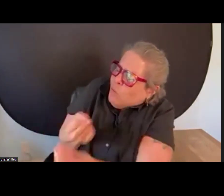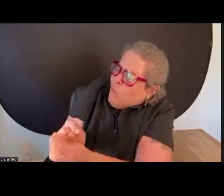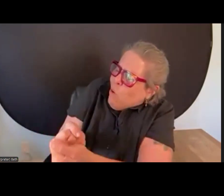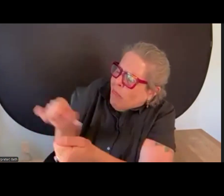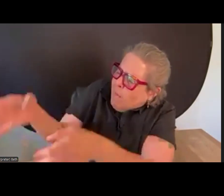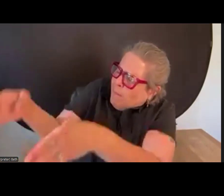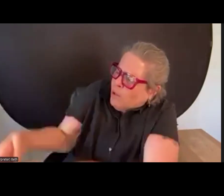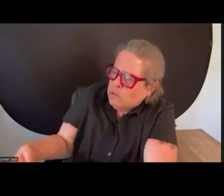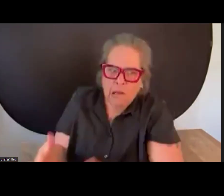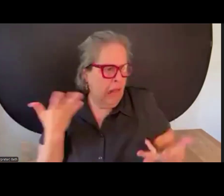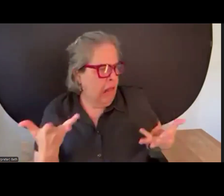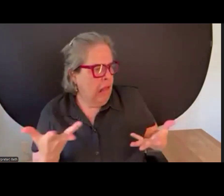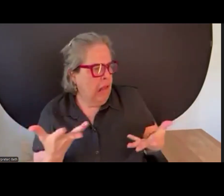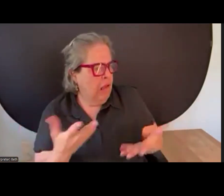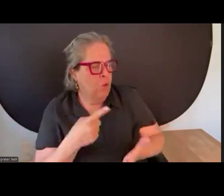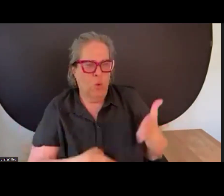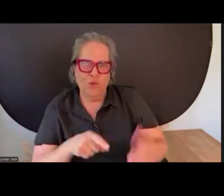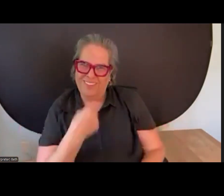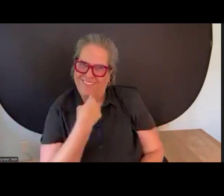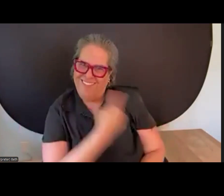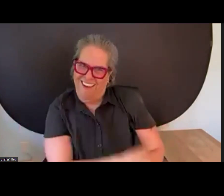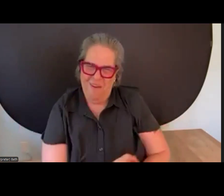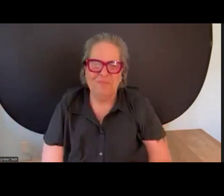I'm actually hearing that question two slightly different ways.